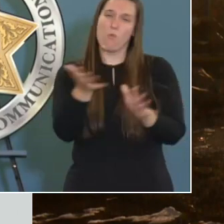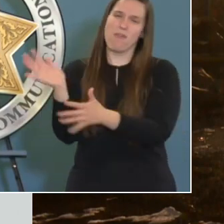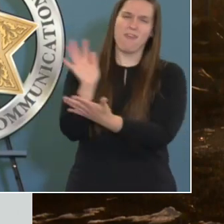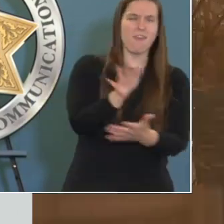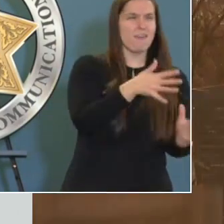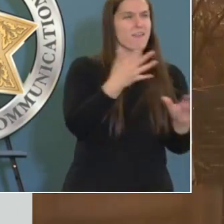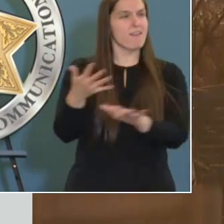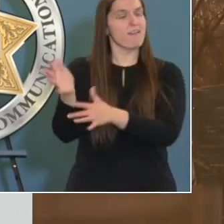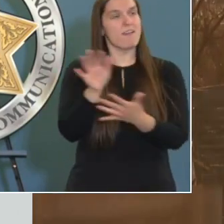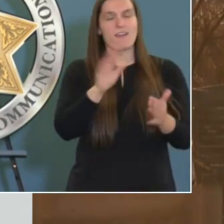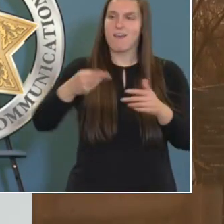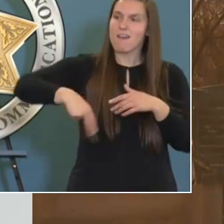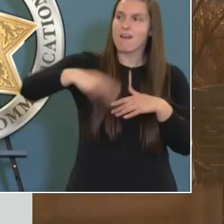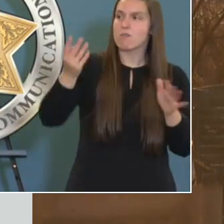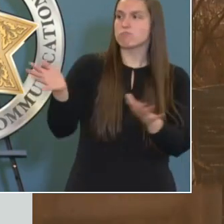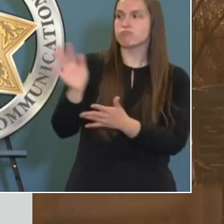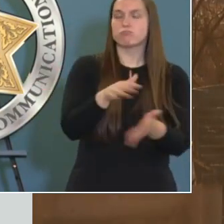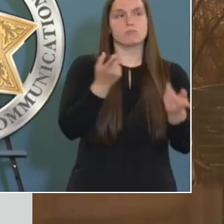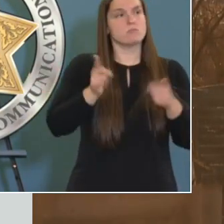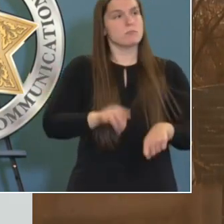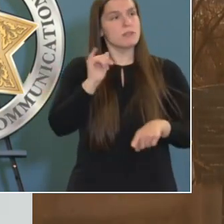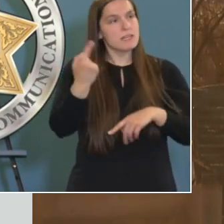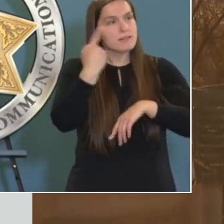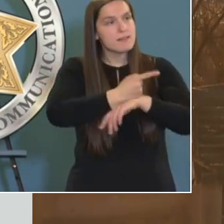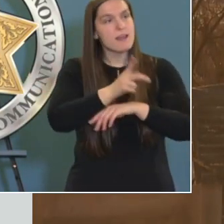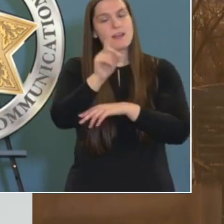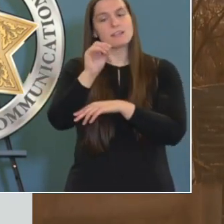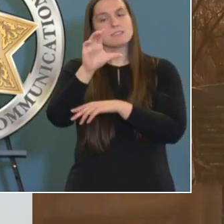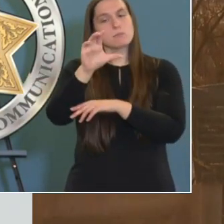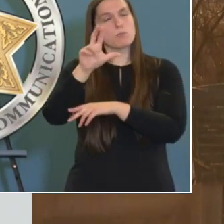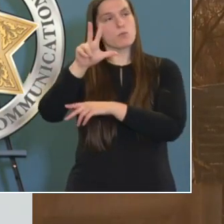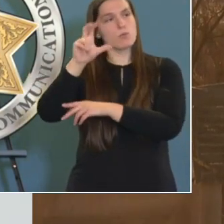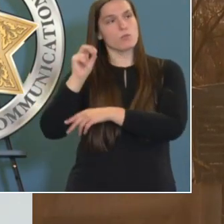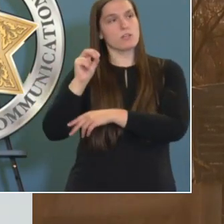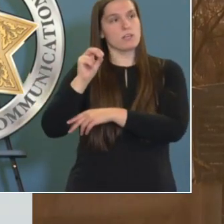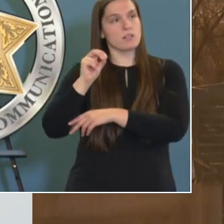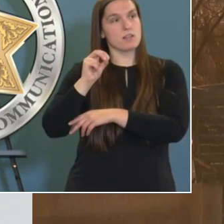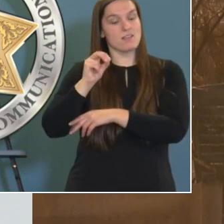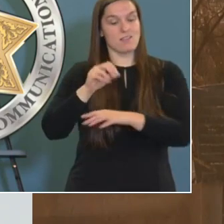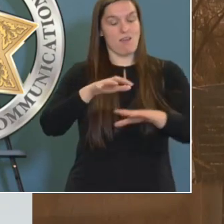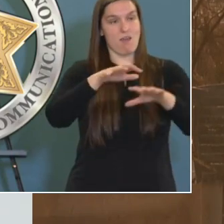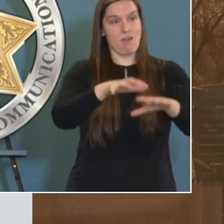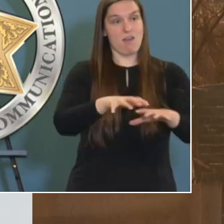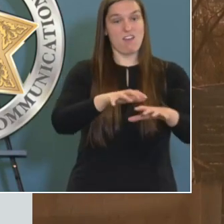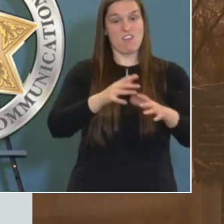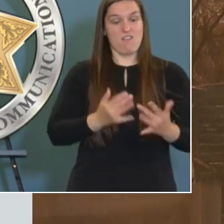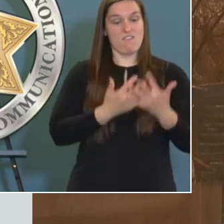OF FIRES ARE SET BY PROPERTY OWNERS EVERY YEAR. OBVIOUSLY IT HAS TO BE UNDER CERTAIN CONDITIONS AND I WILL TALK ABOUT THAT AS WE GO THROUGH THIS. THE UNITED STATES FOR SERVICE INCLUDED THAT THE